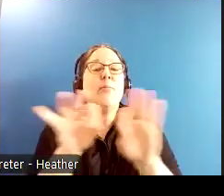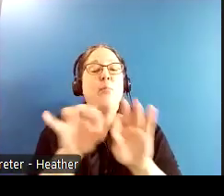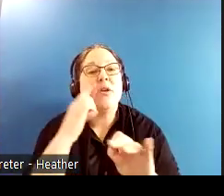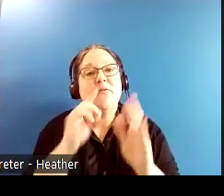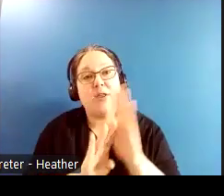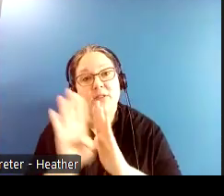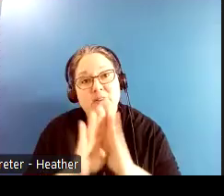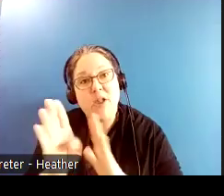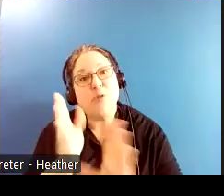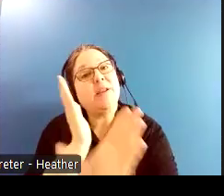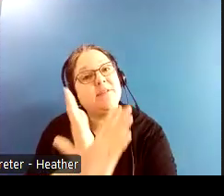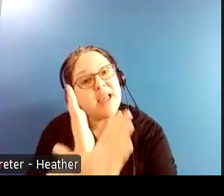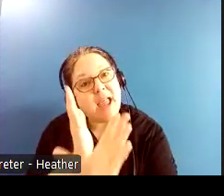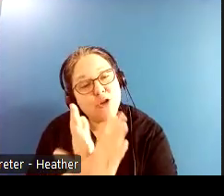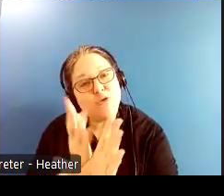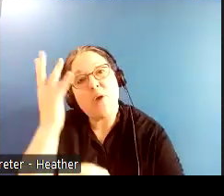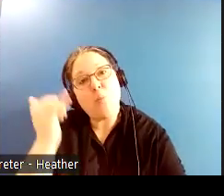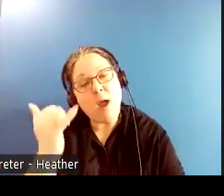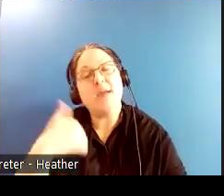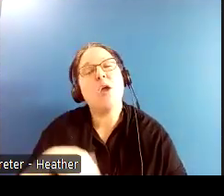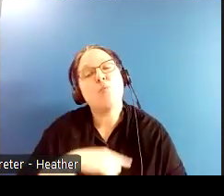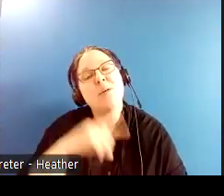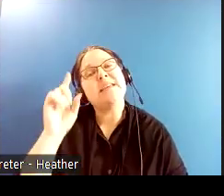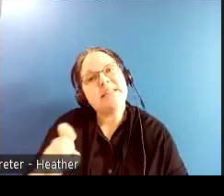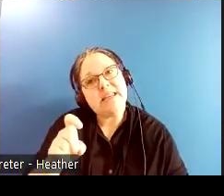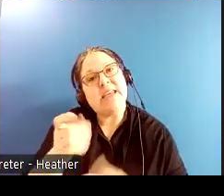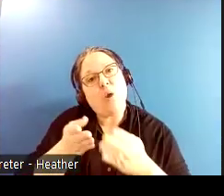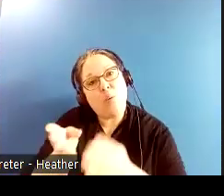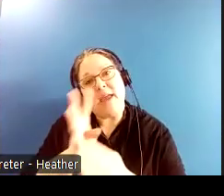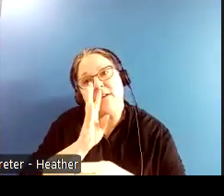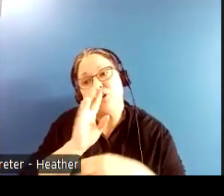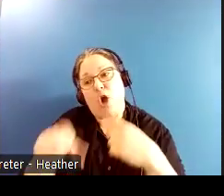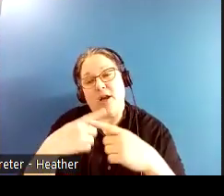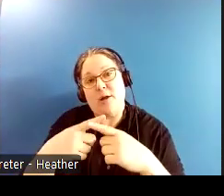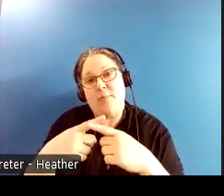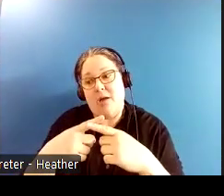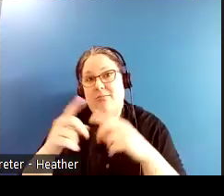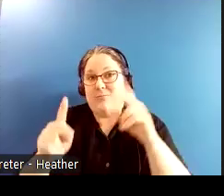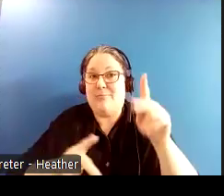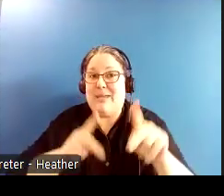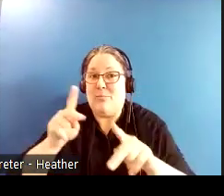psychiatry because we need a way of talking about something that is especially uncertain humans.